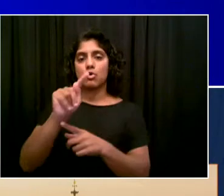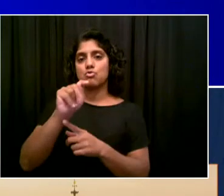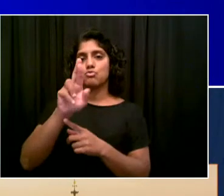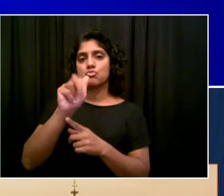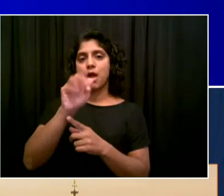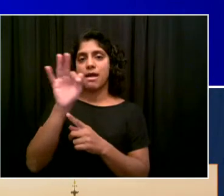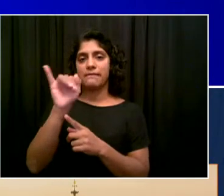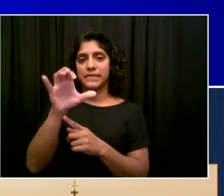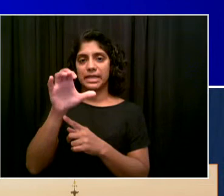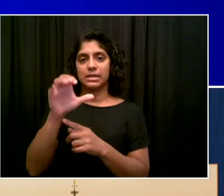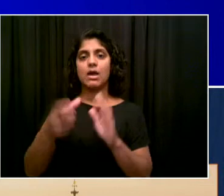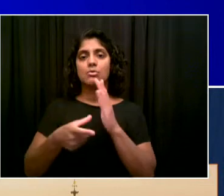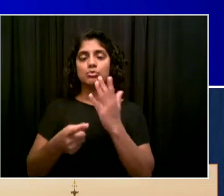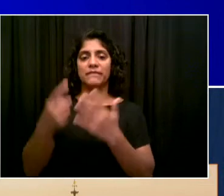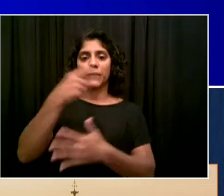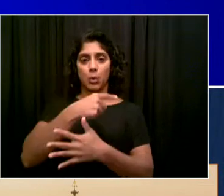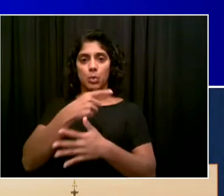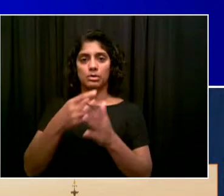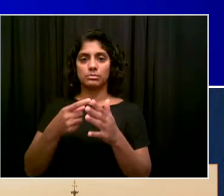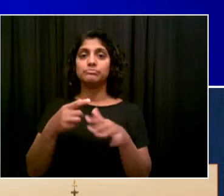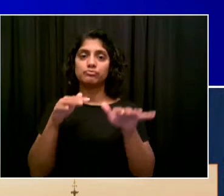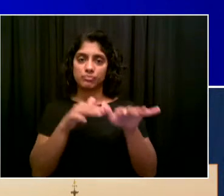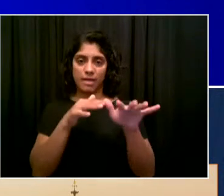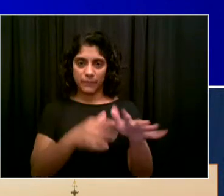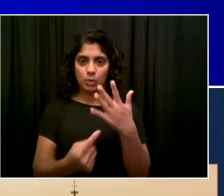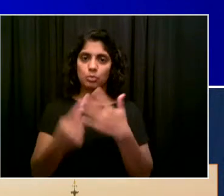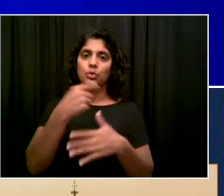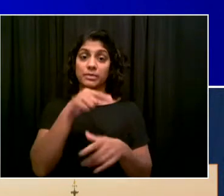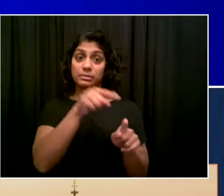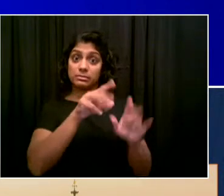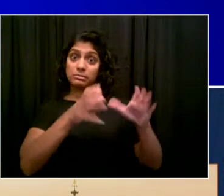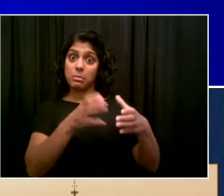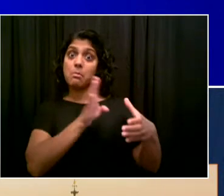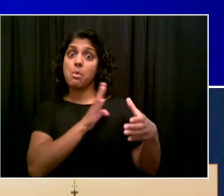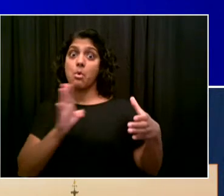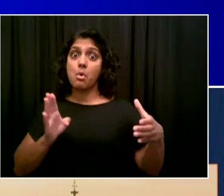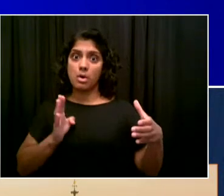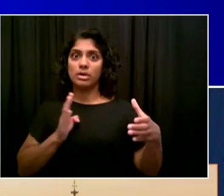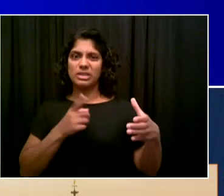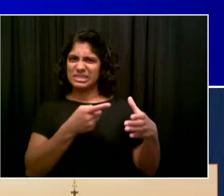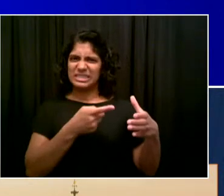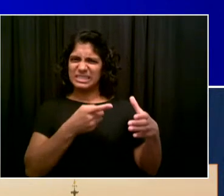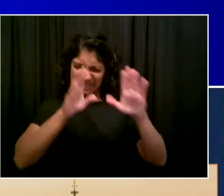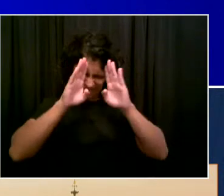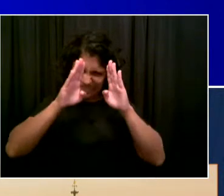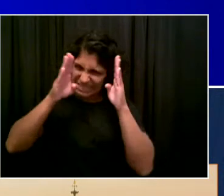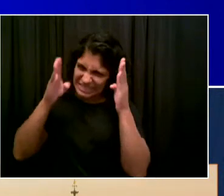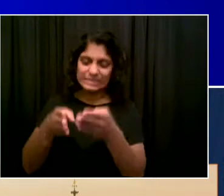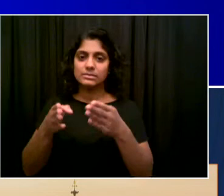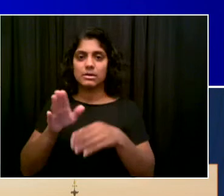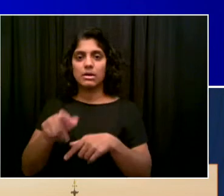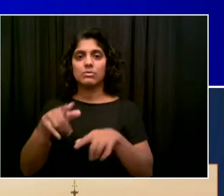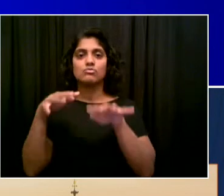MTA IS NT ODOING WHAT THEY NEED TO DO TO ACTIVATE. I AM URGING THE